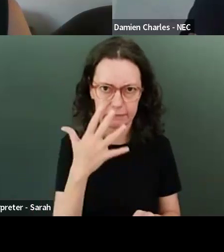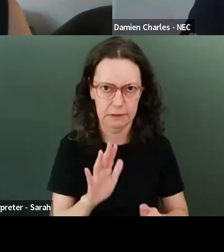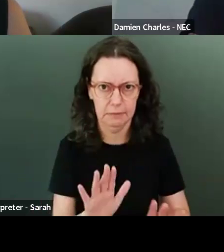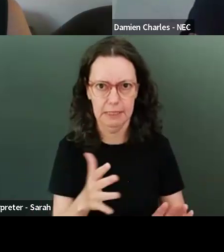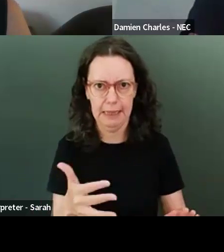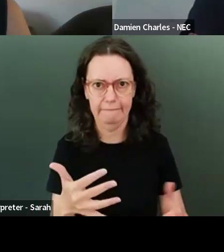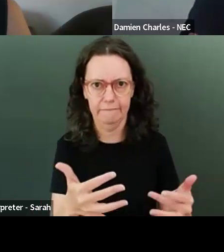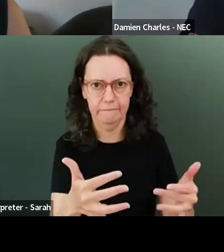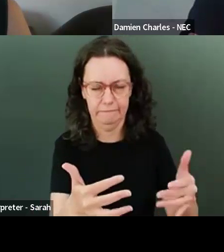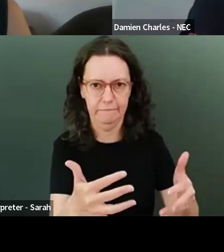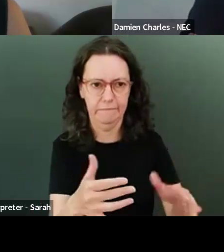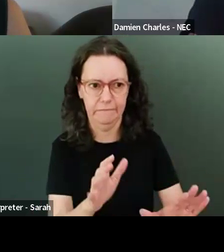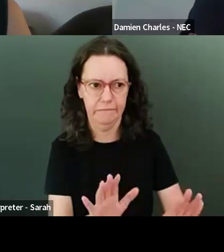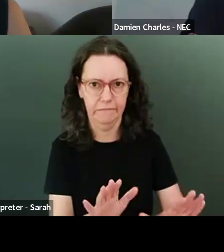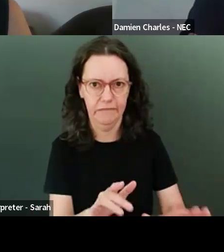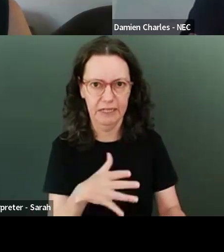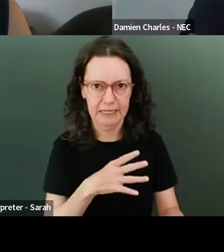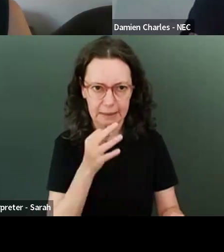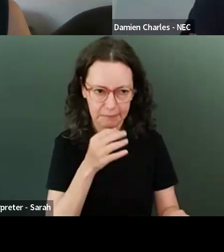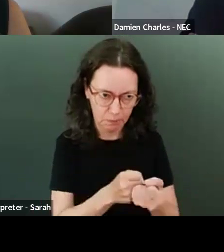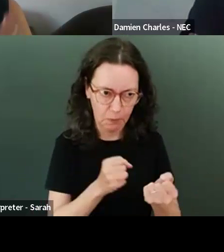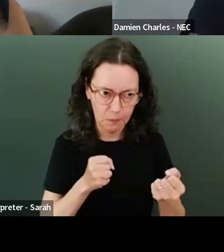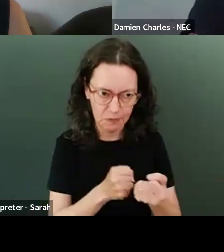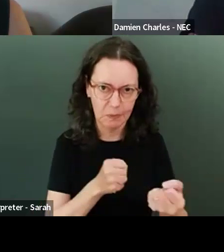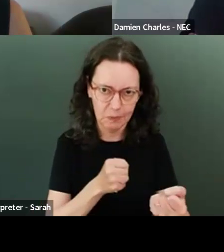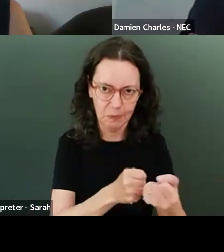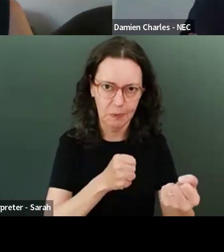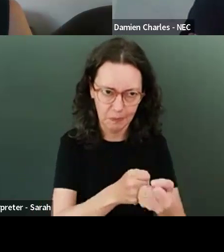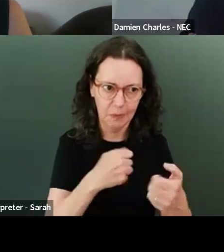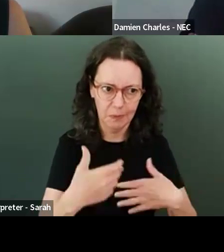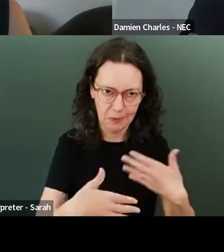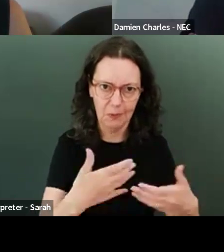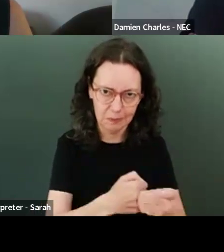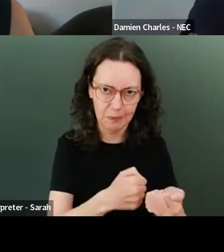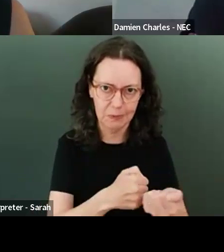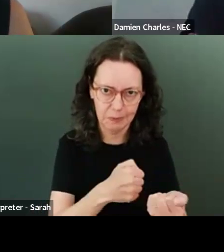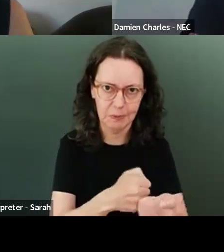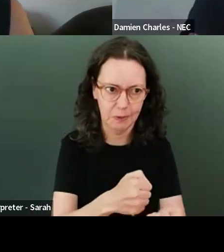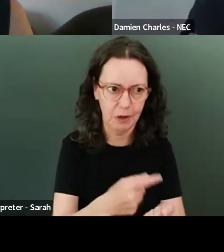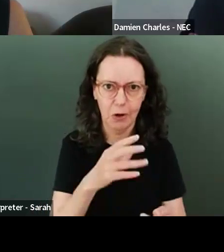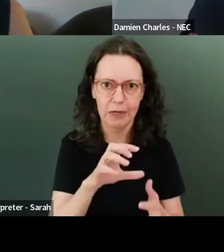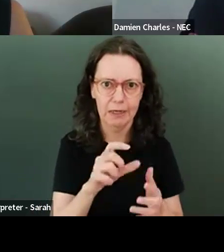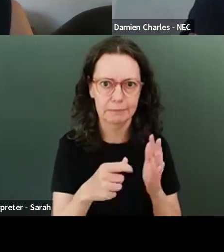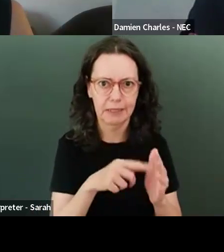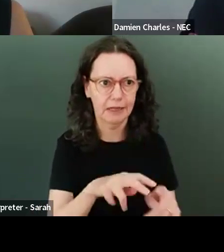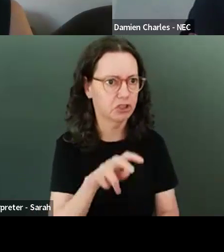what they need is lots of stepping stones and rungs of the ladder to get